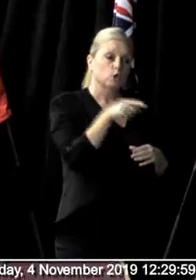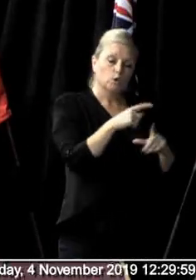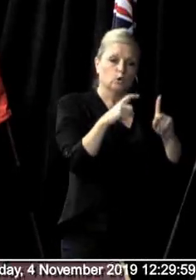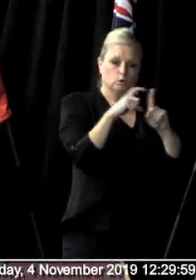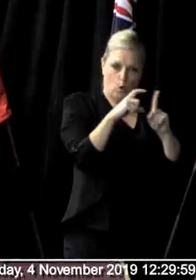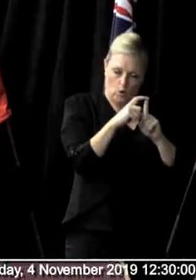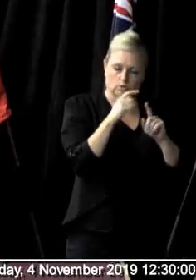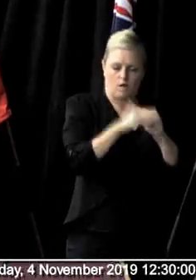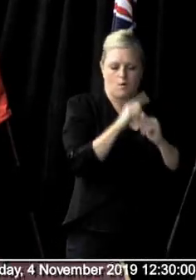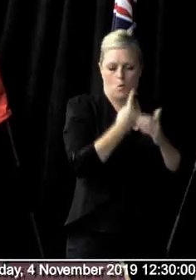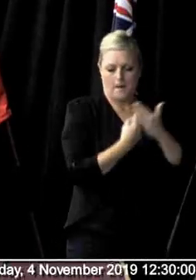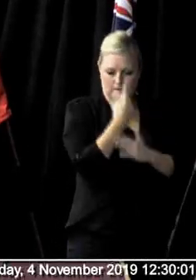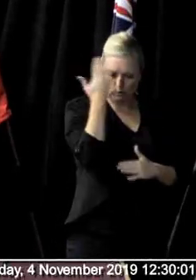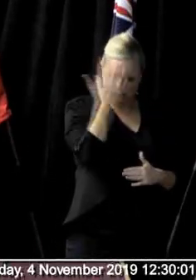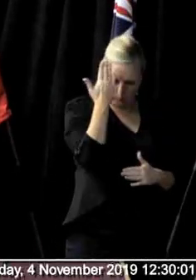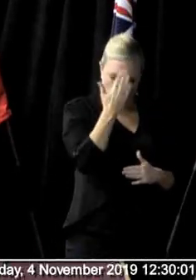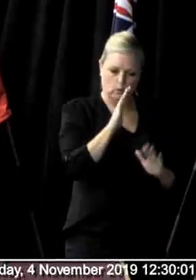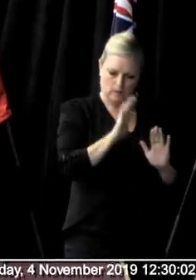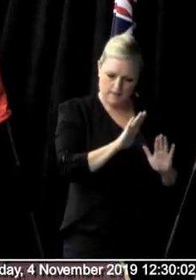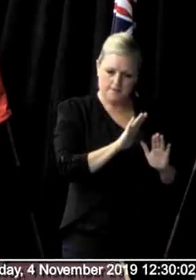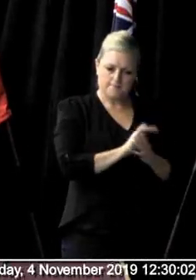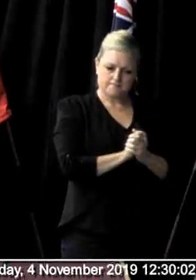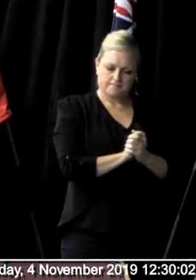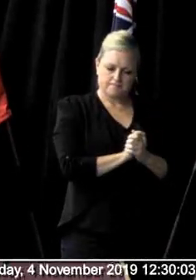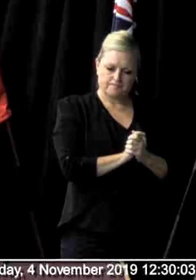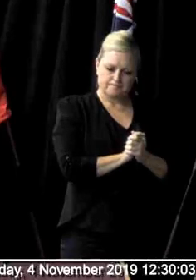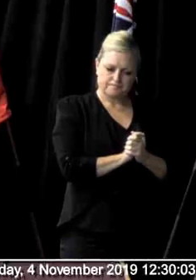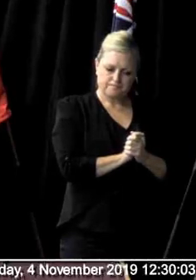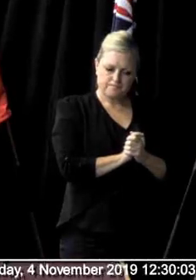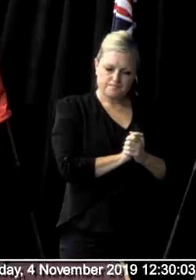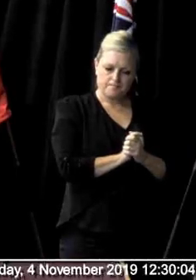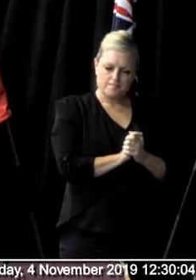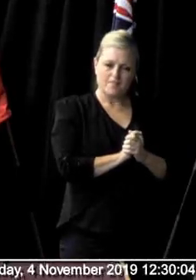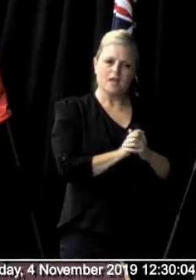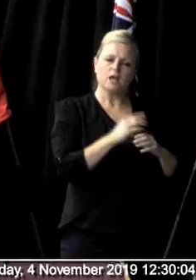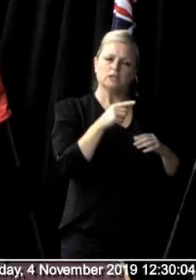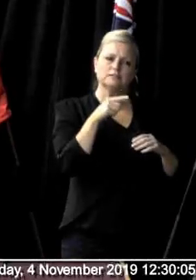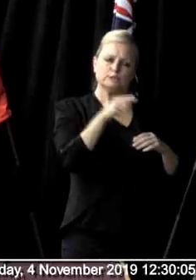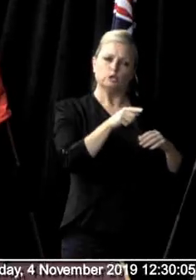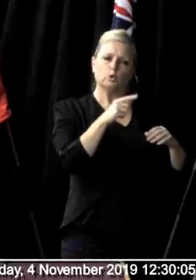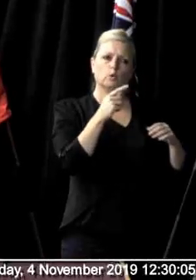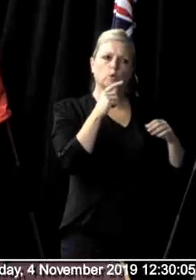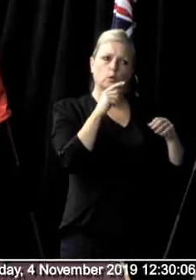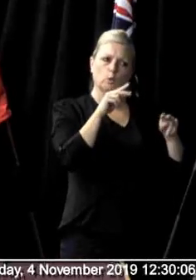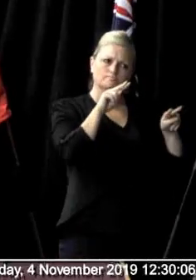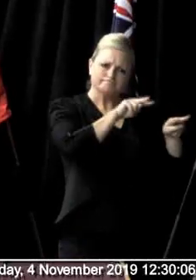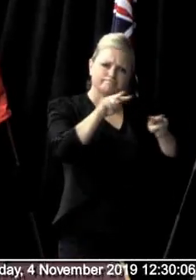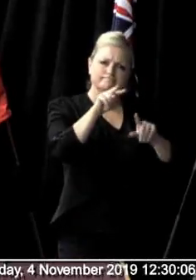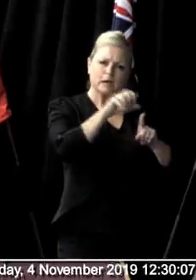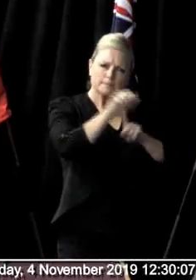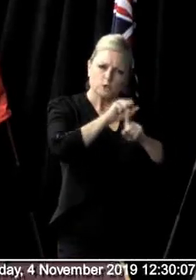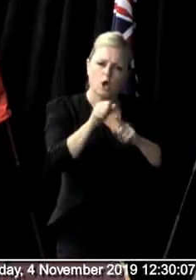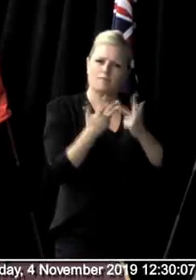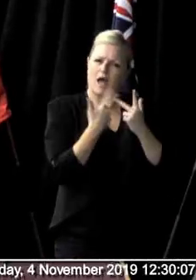So at school did you observe anything in respect of your daughter and how she felt